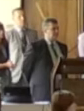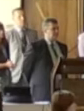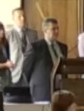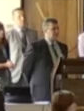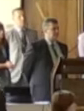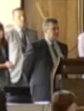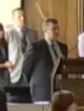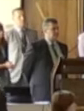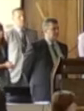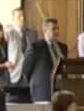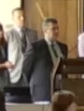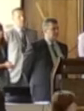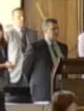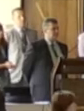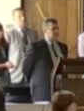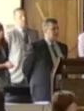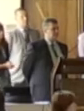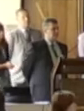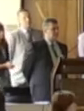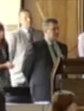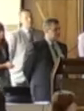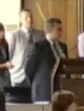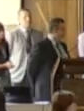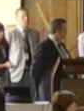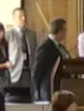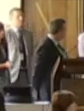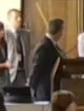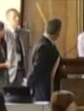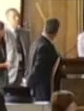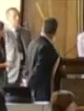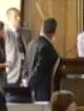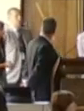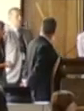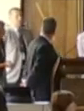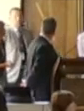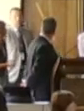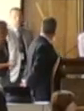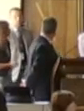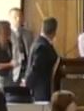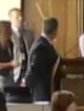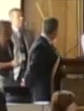and rigor in terms of attributing place to work for 2011 that differ from 2011